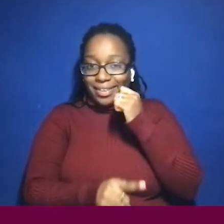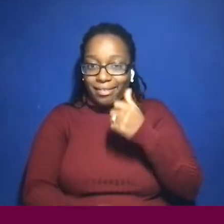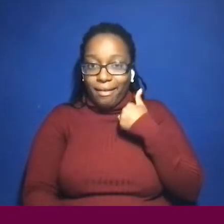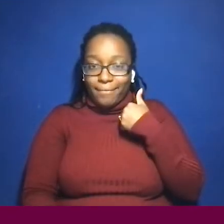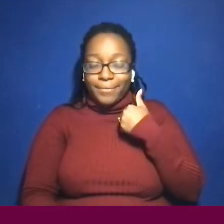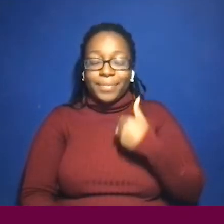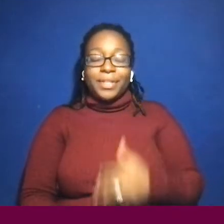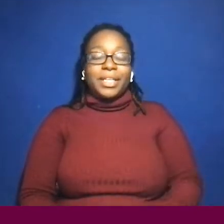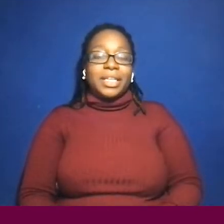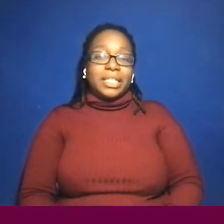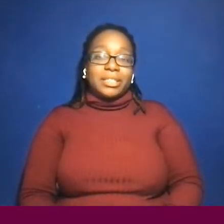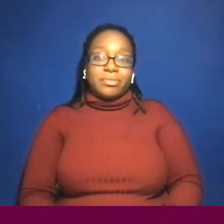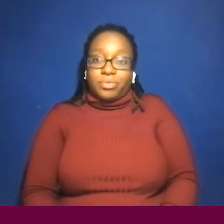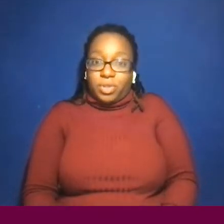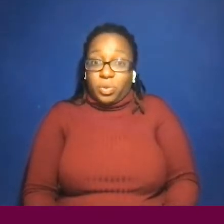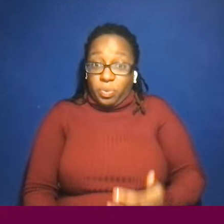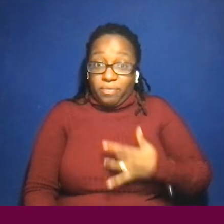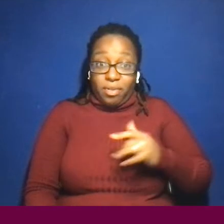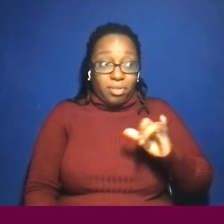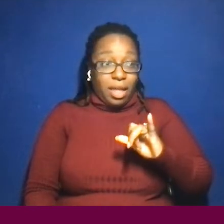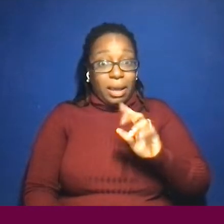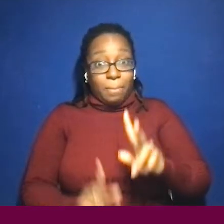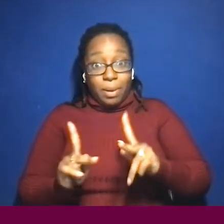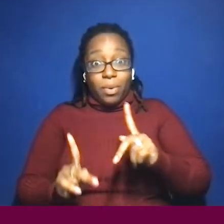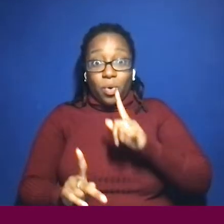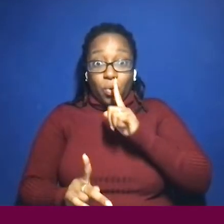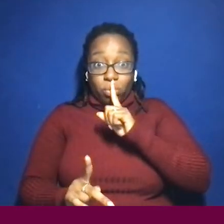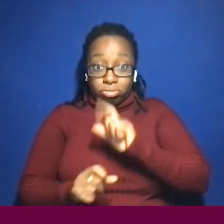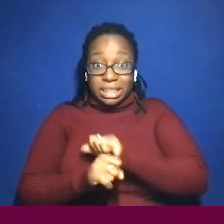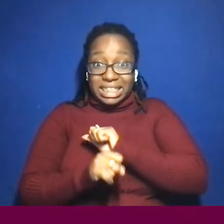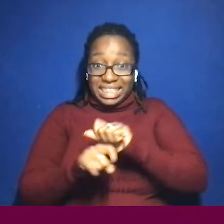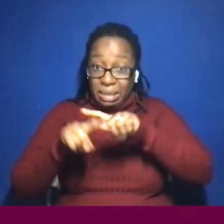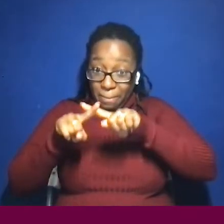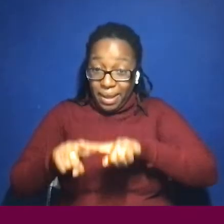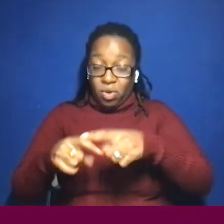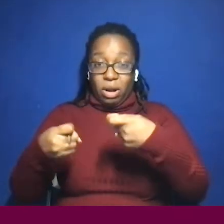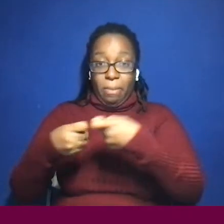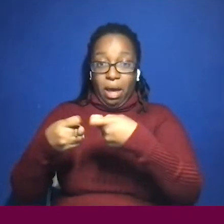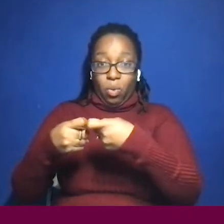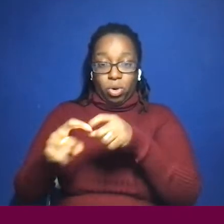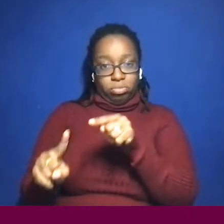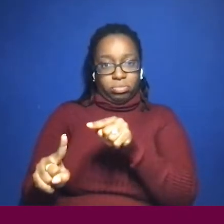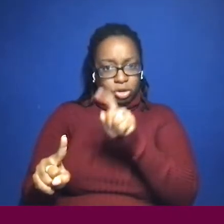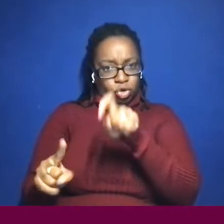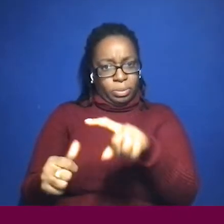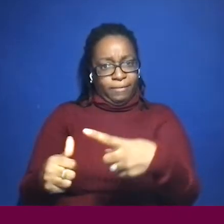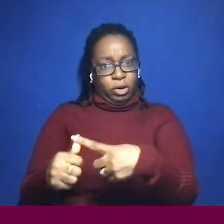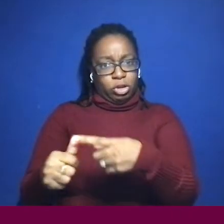And so logically, it would be people who are power dependent, whose care relies on power,